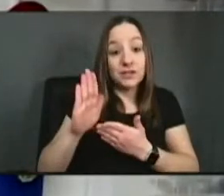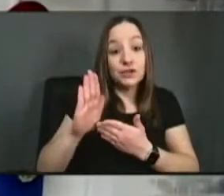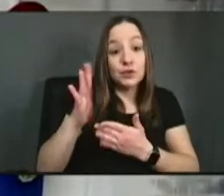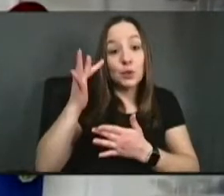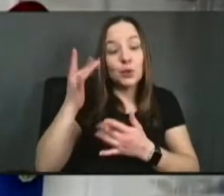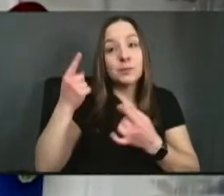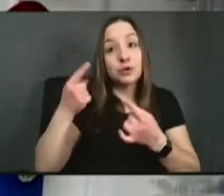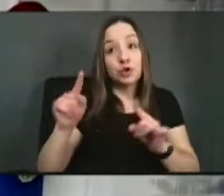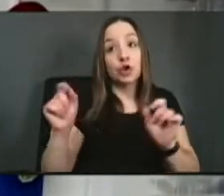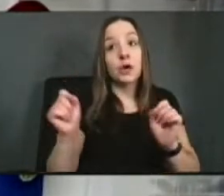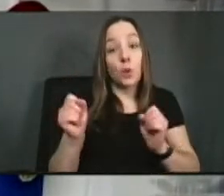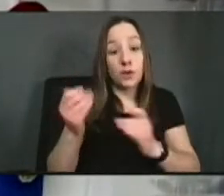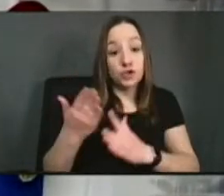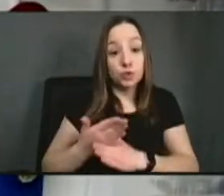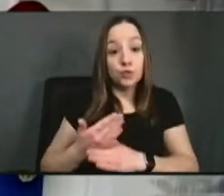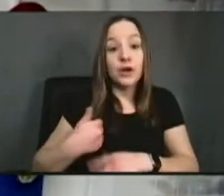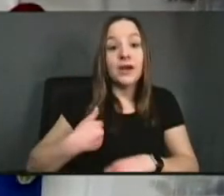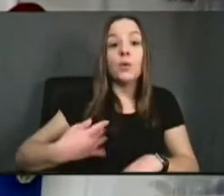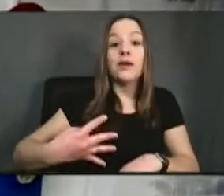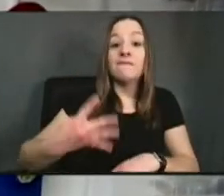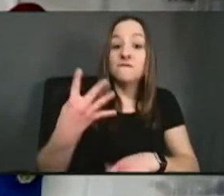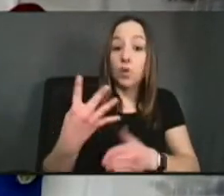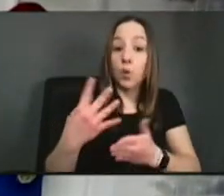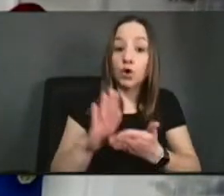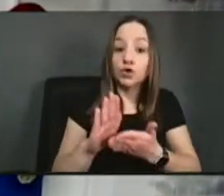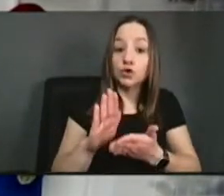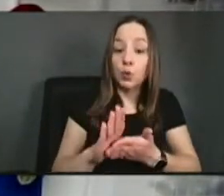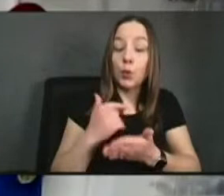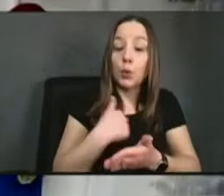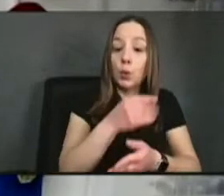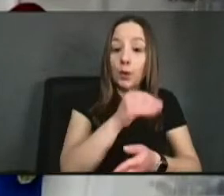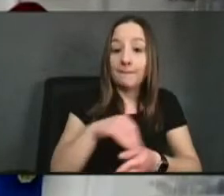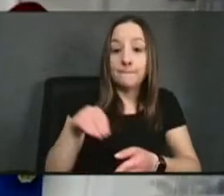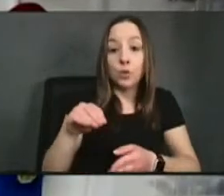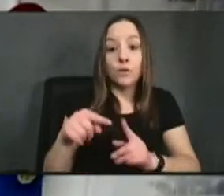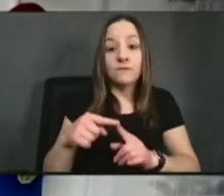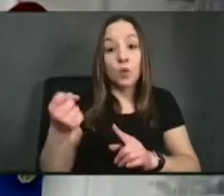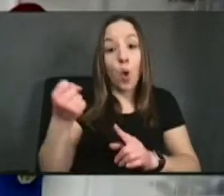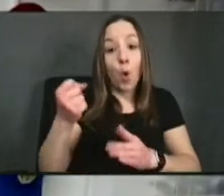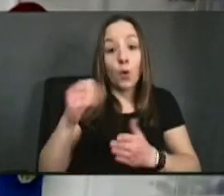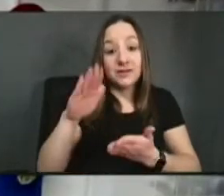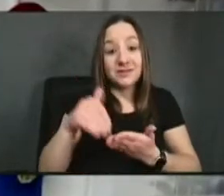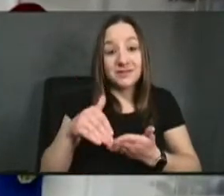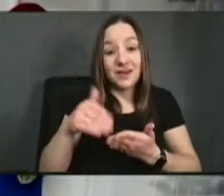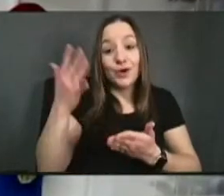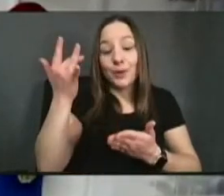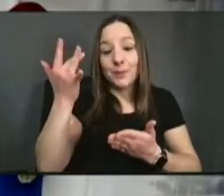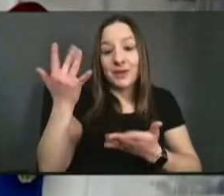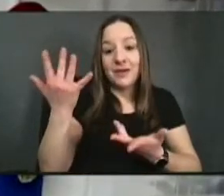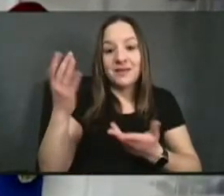the four holding schools because over the winter break, we did